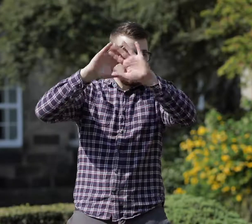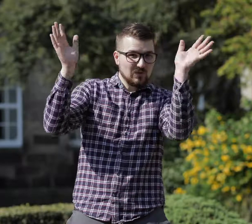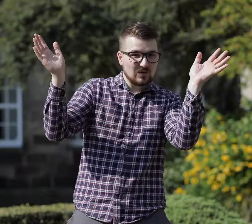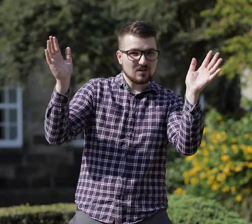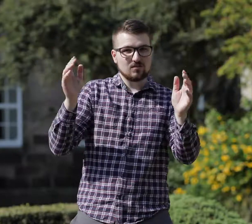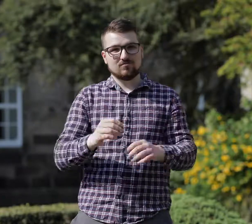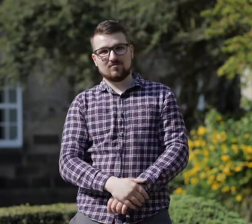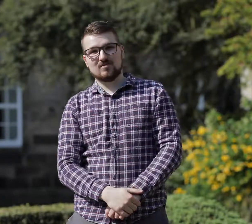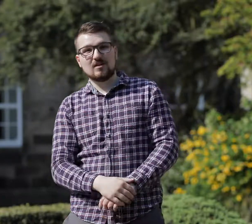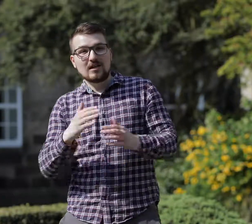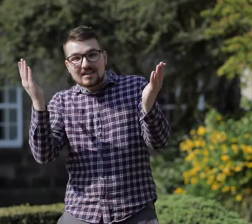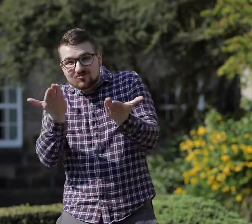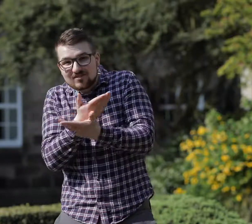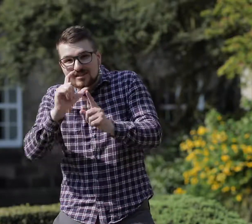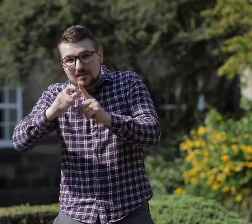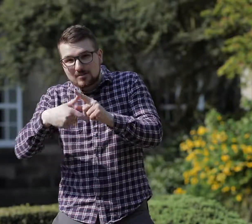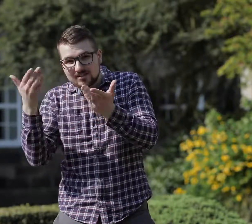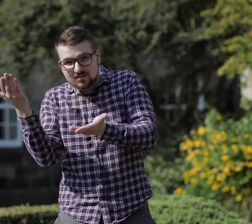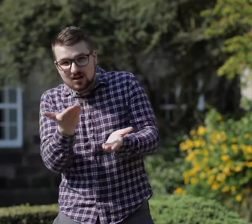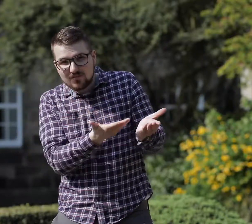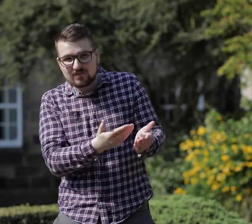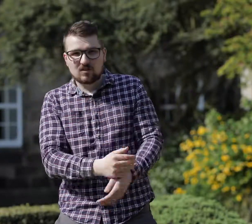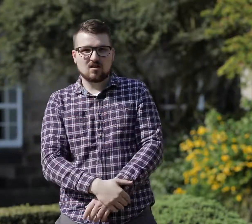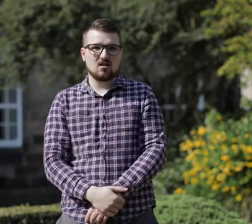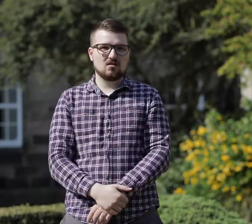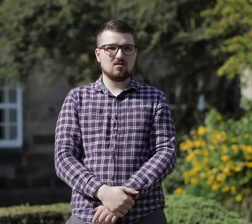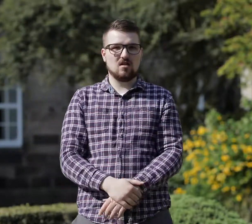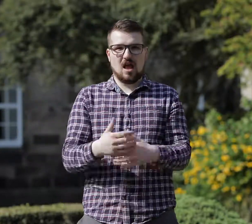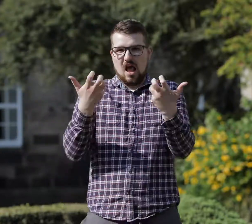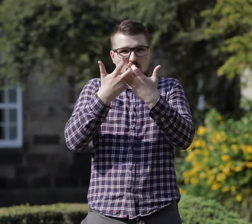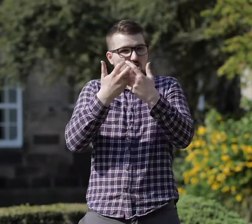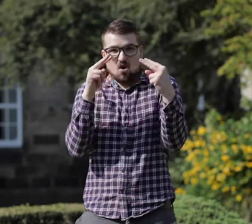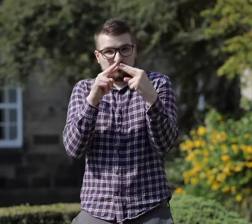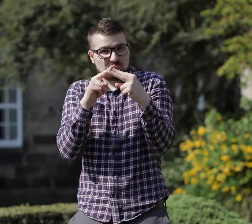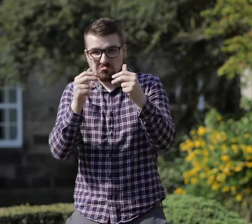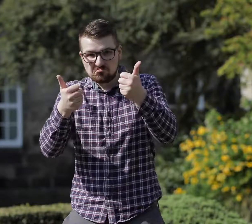Hi, there. This is an introduction to the Disability Services at the University of Dundee.